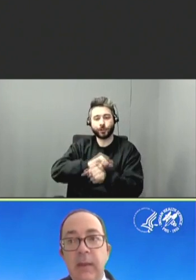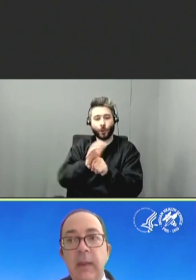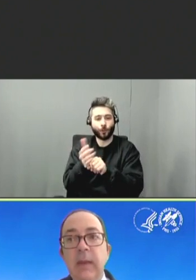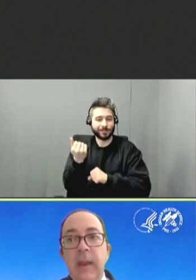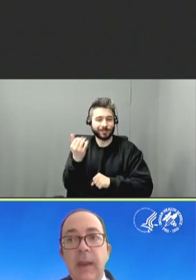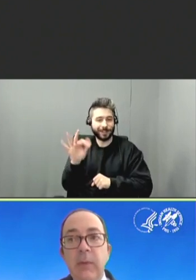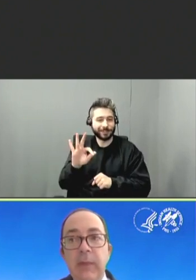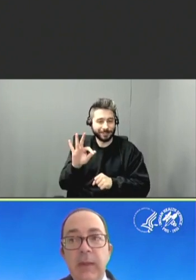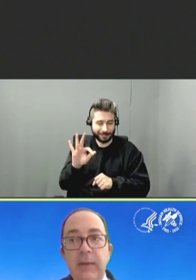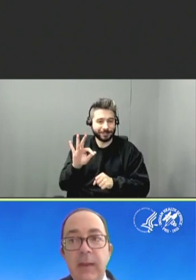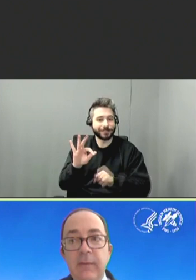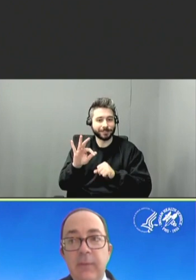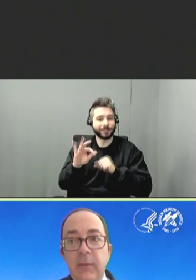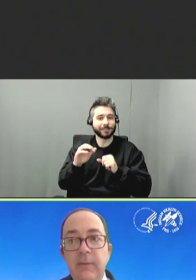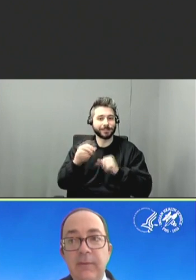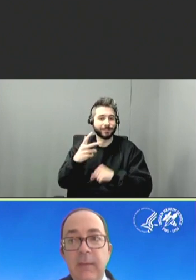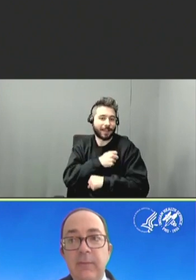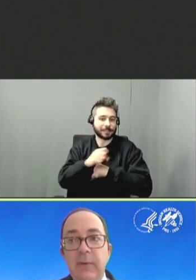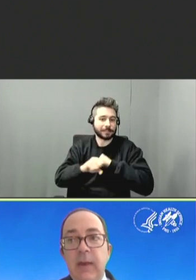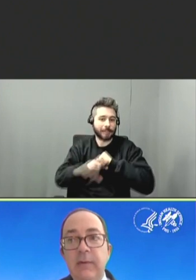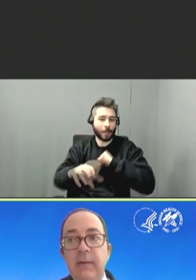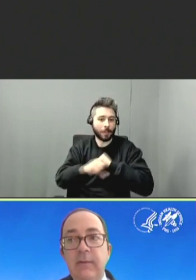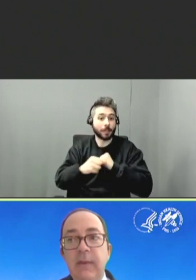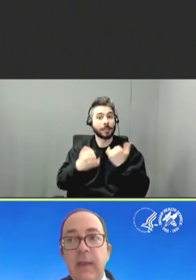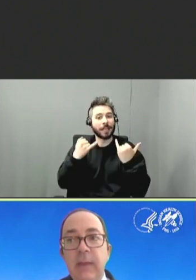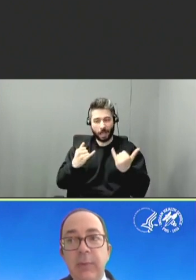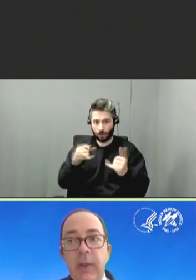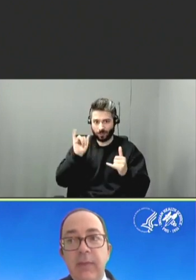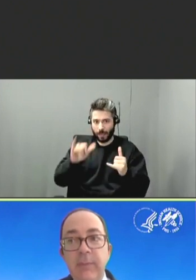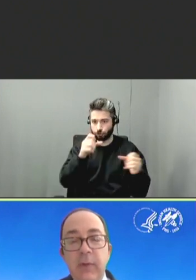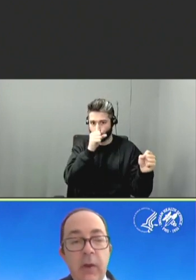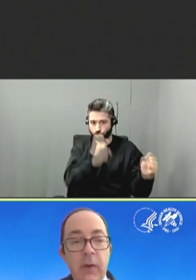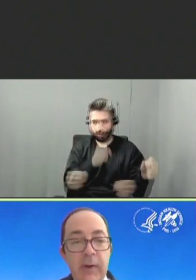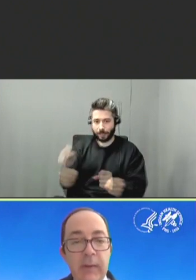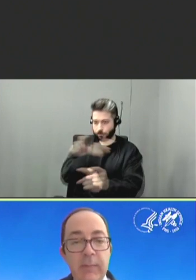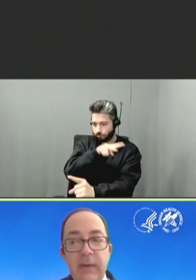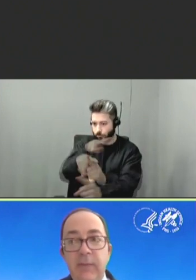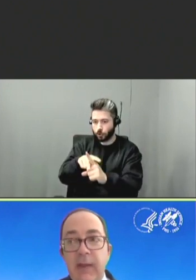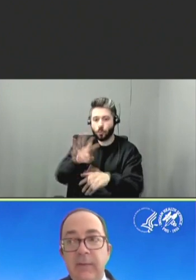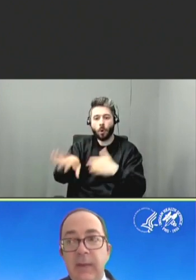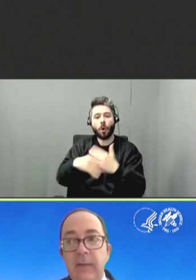Now, we plan to take some of those same strategies and apply them to all recommended vaccines